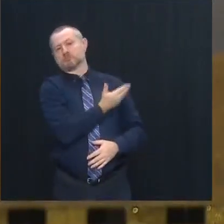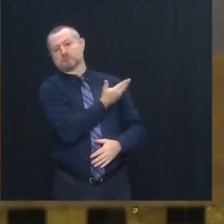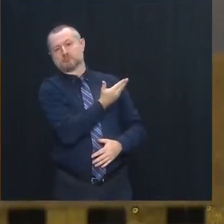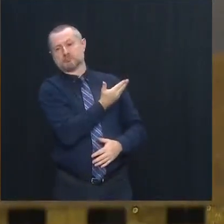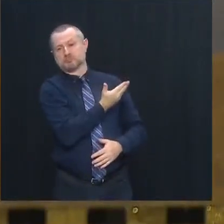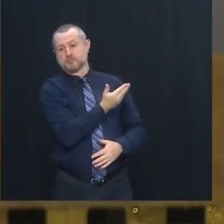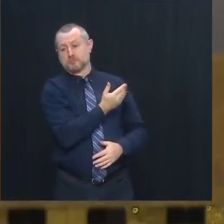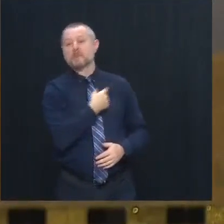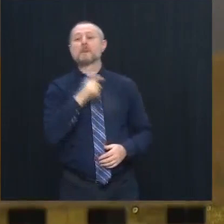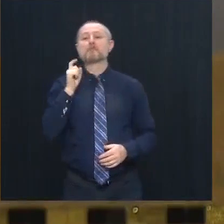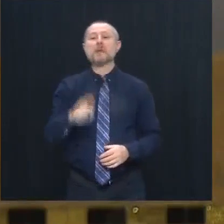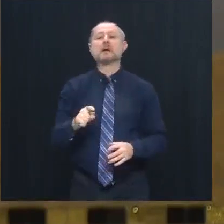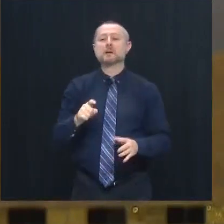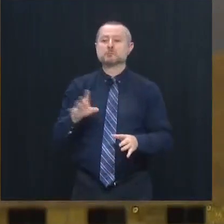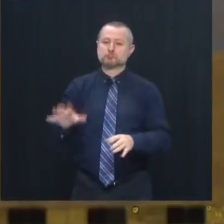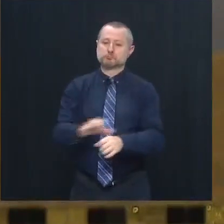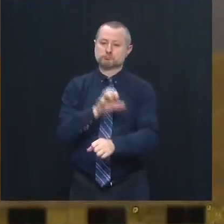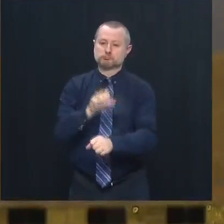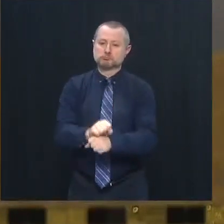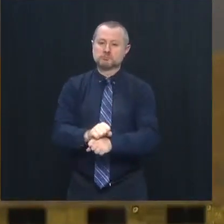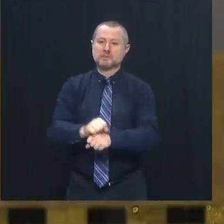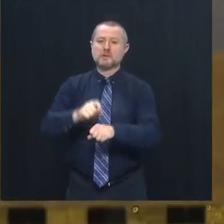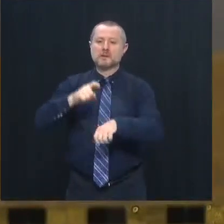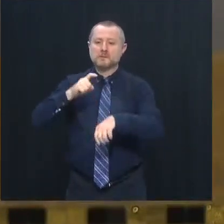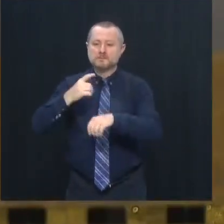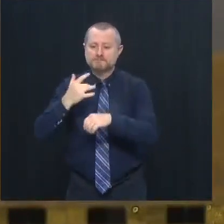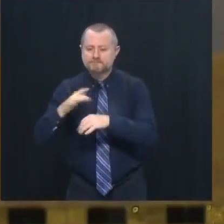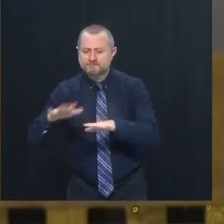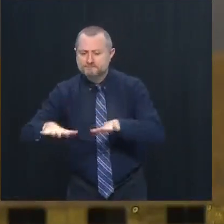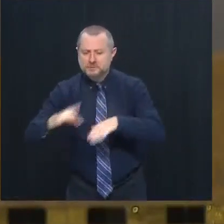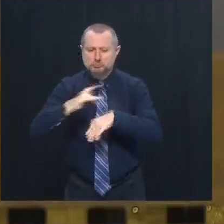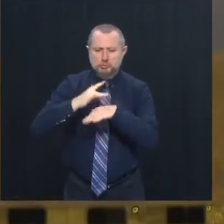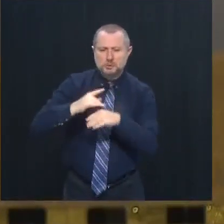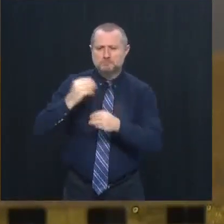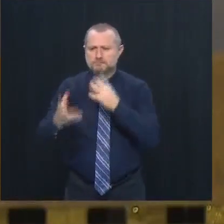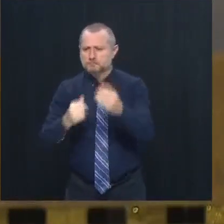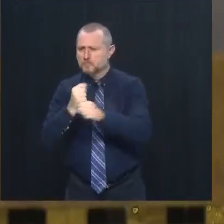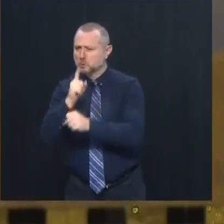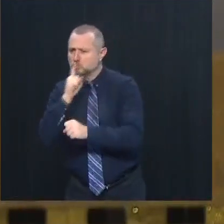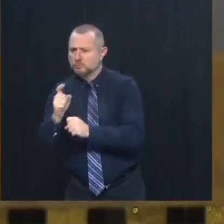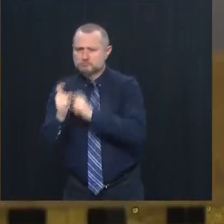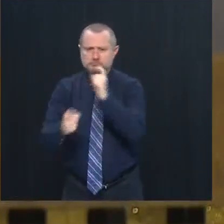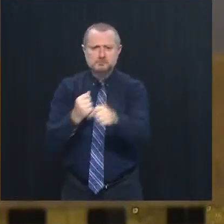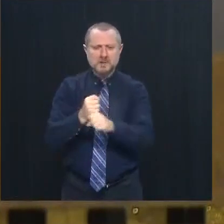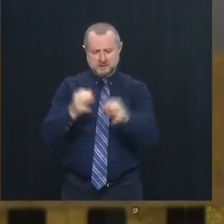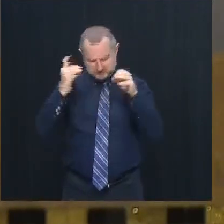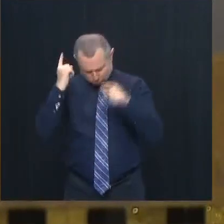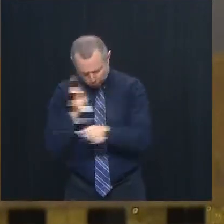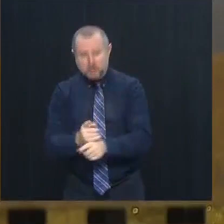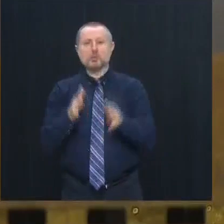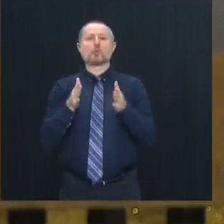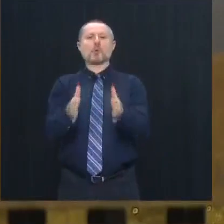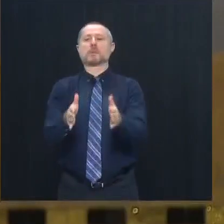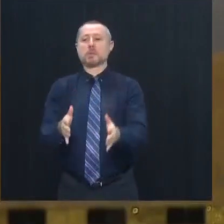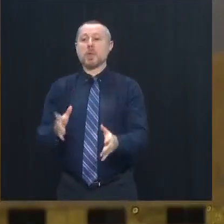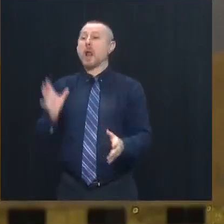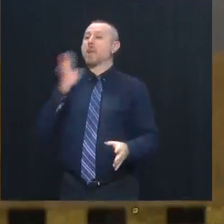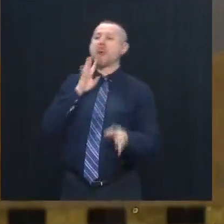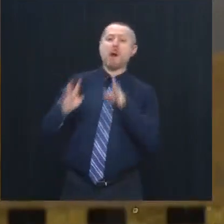ADMINISTER 330 MILLION VACCINES? THE FEDERAL GOVERNMENT MUST DEDICATE THE RESOURCES AND